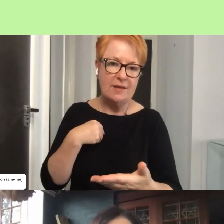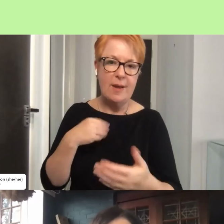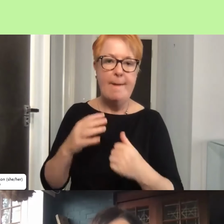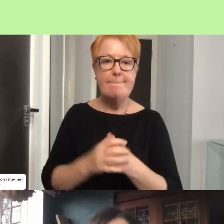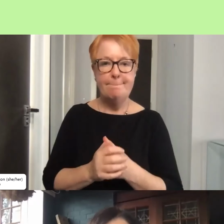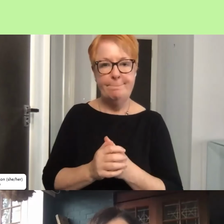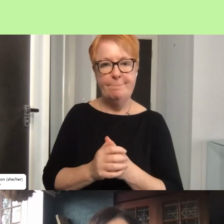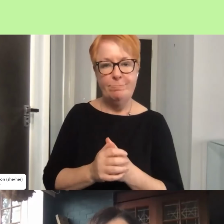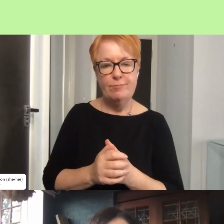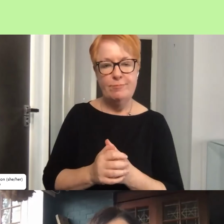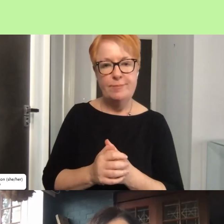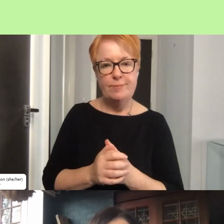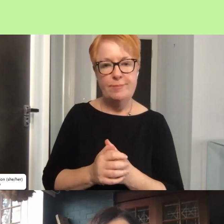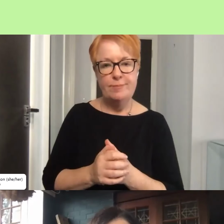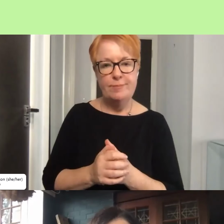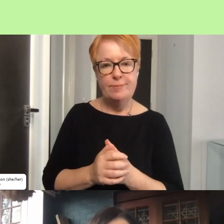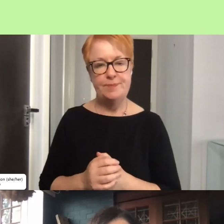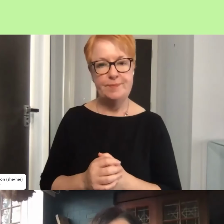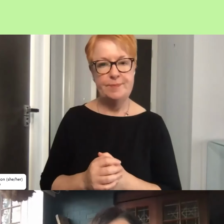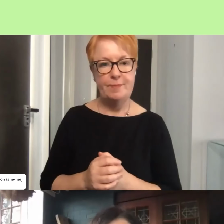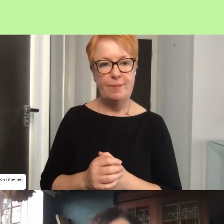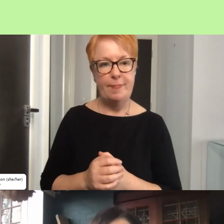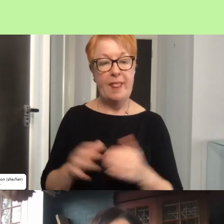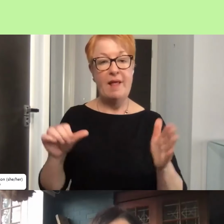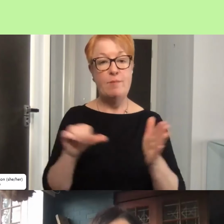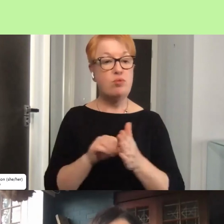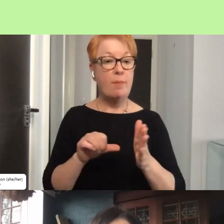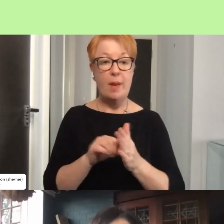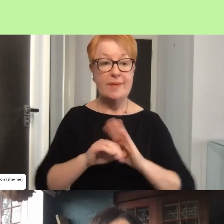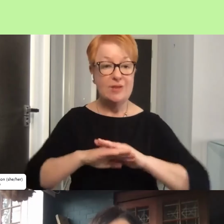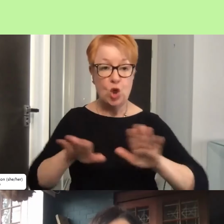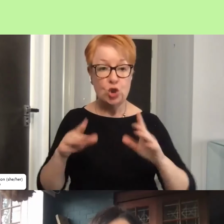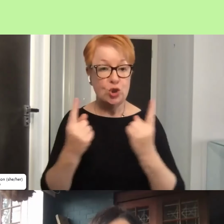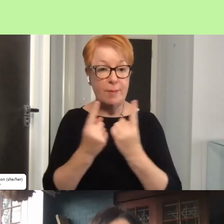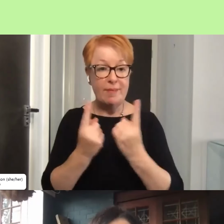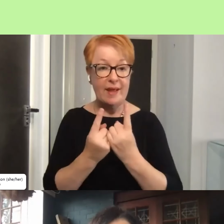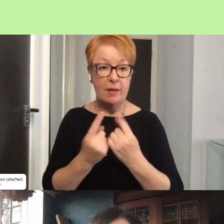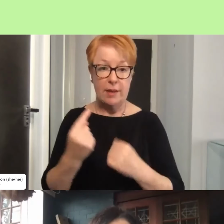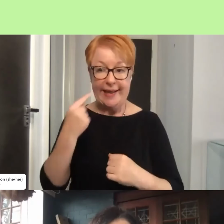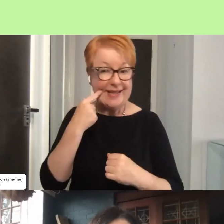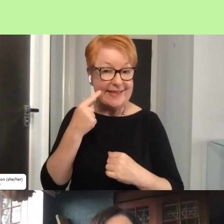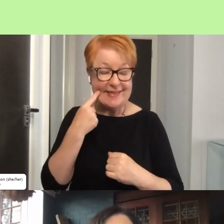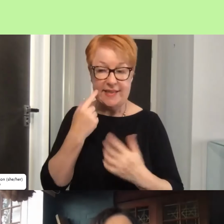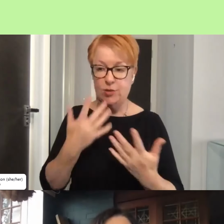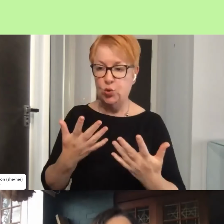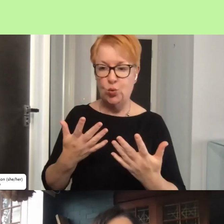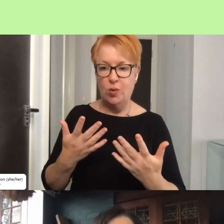I think the problem is not something that is easier to commercialise, but rather, you